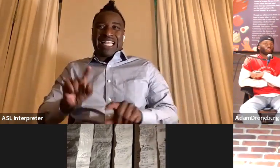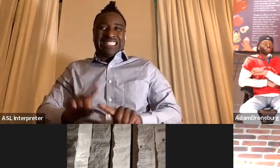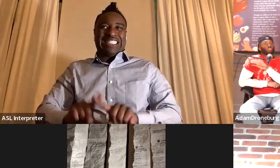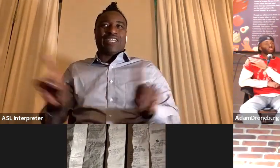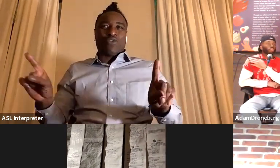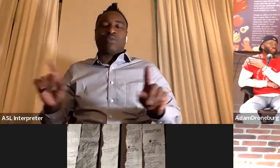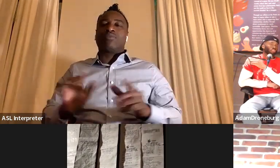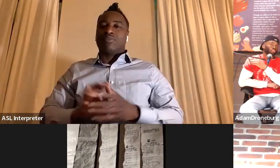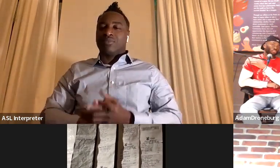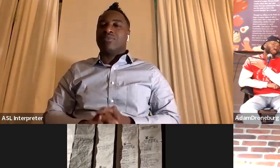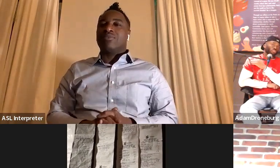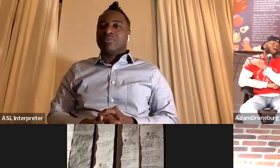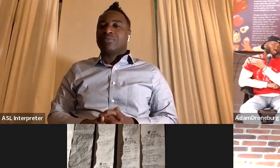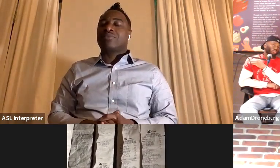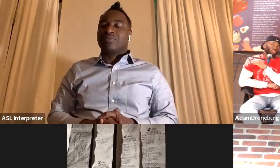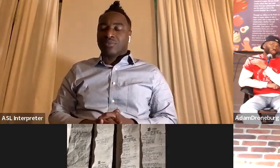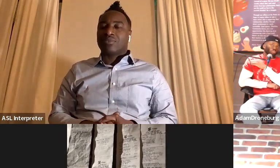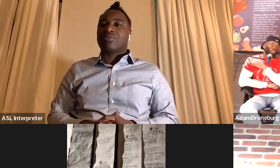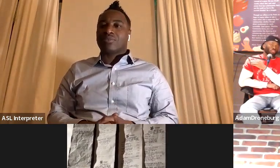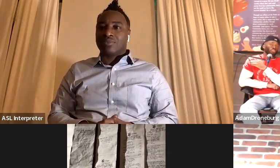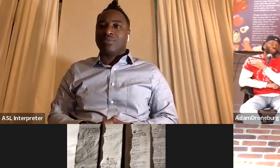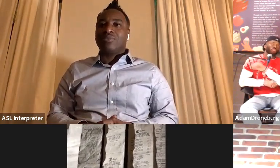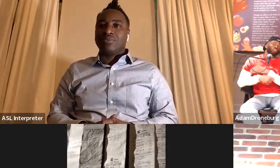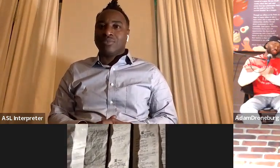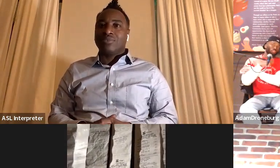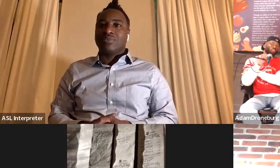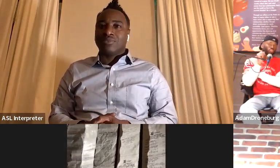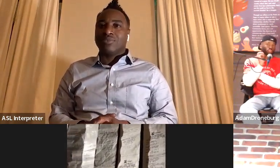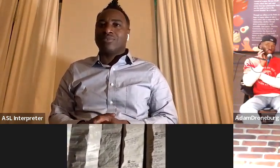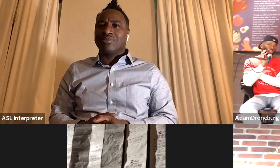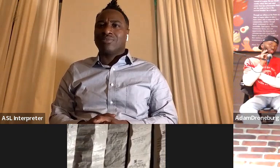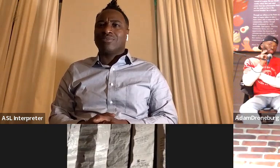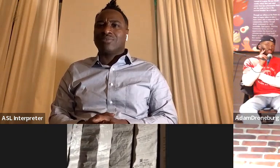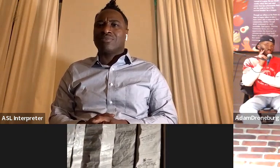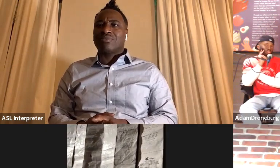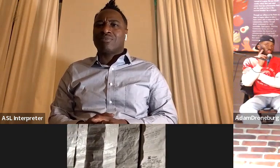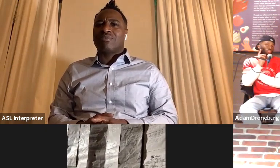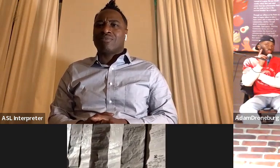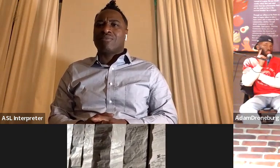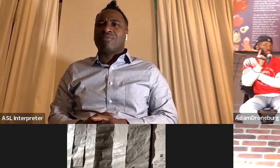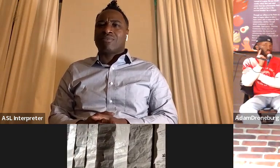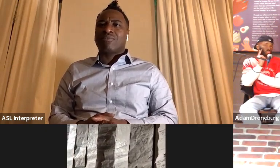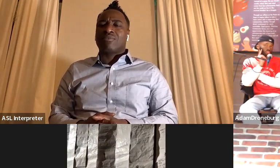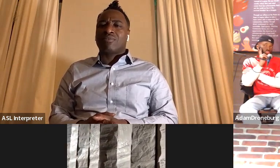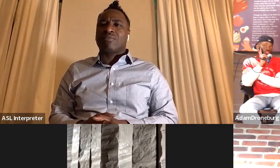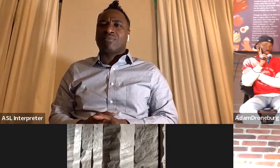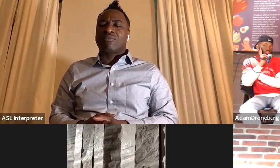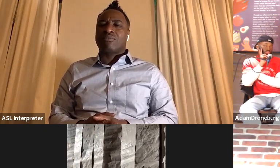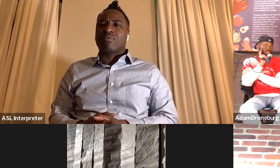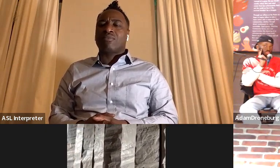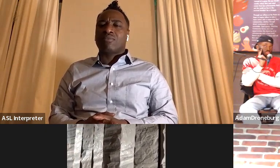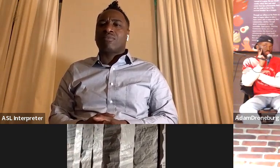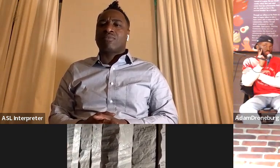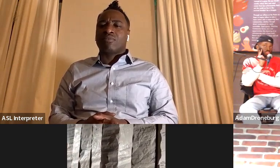you probably wouldn't, you know, probably wouldn't before.